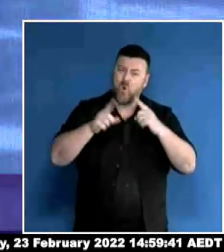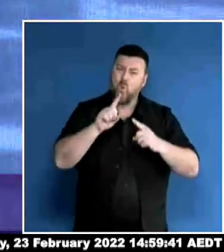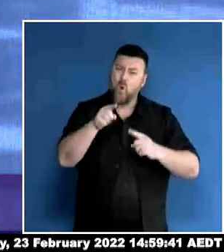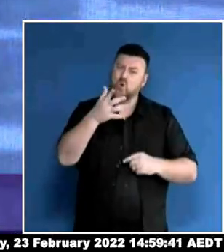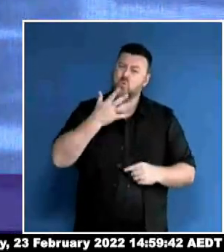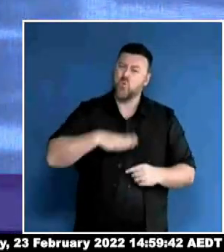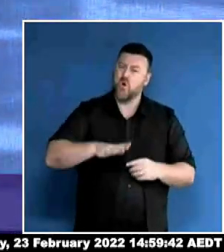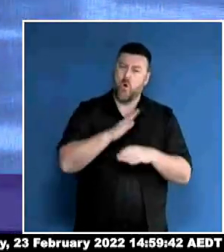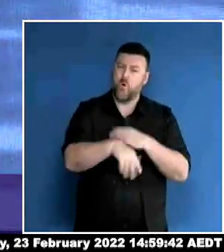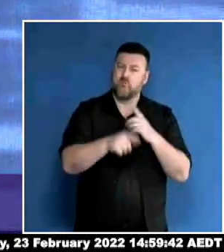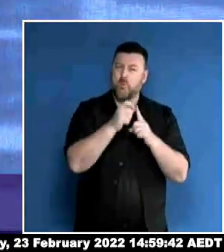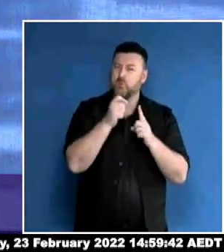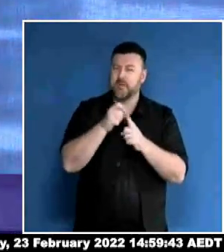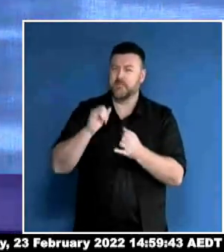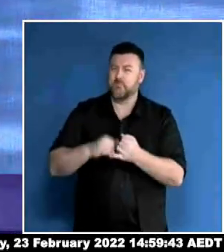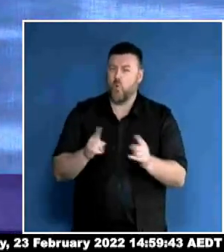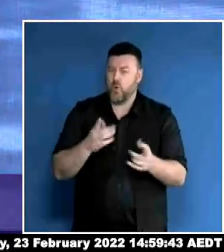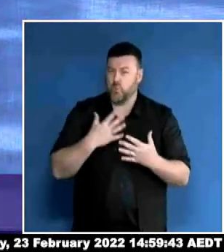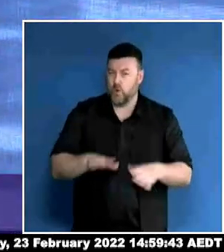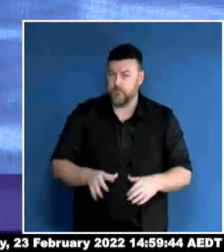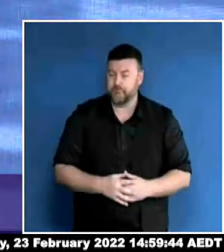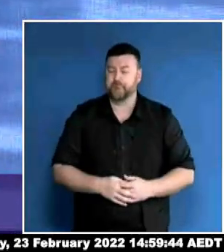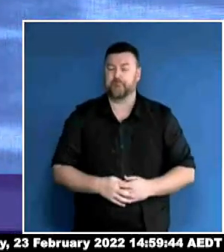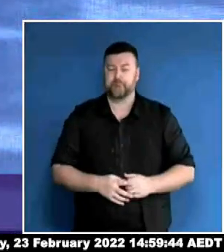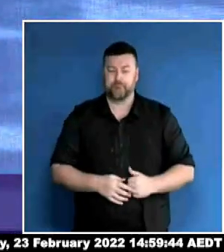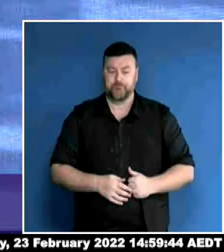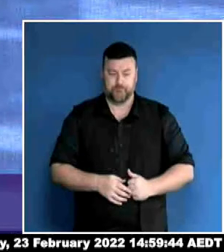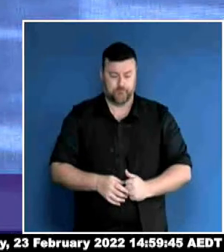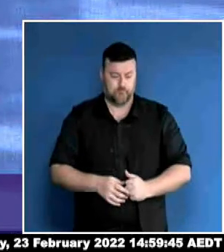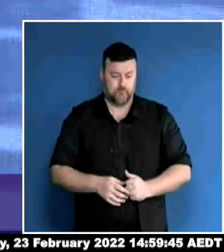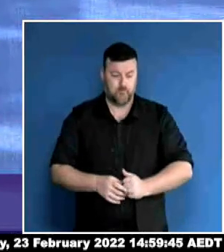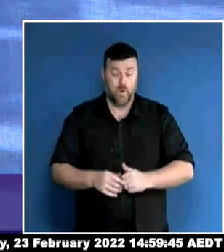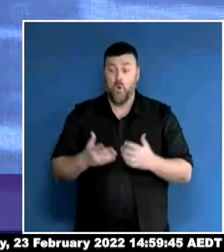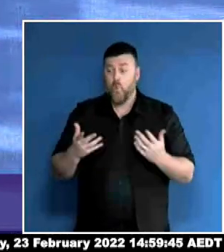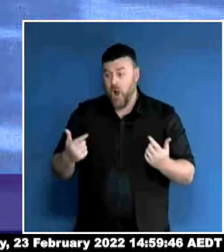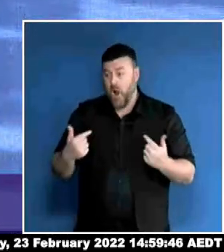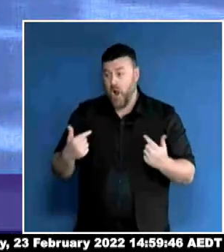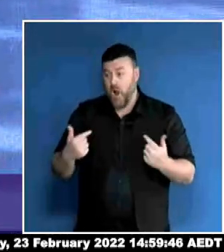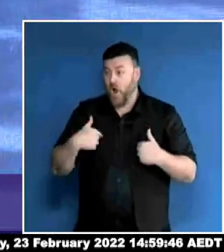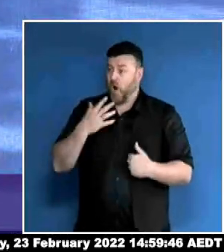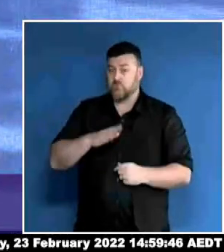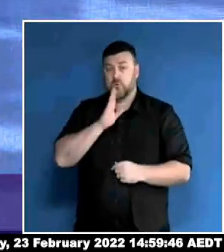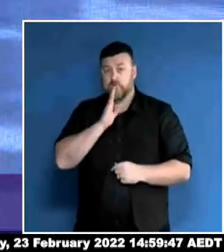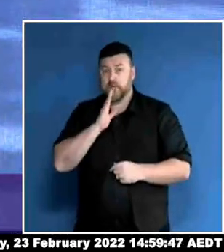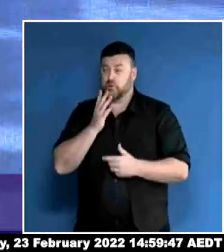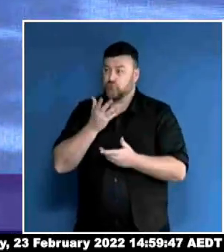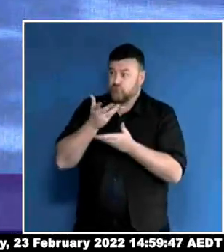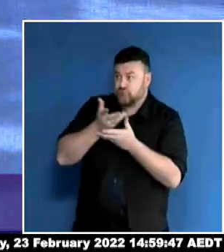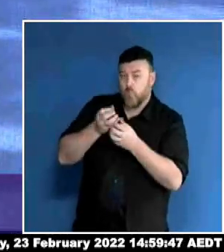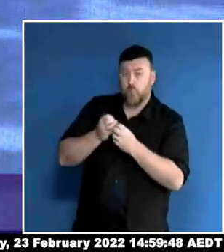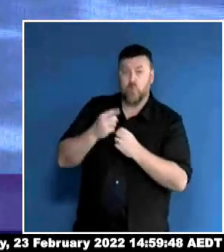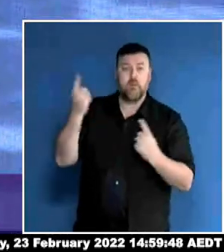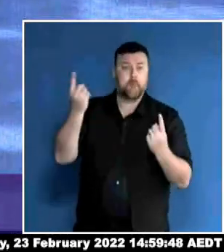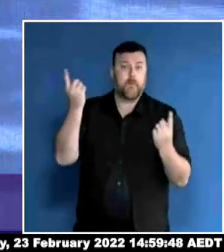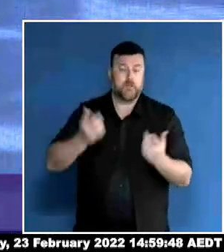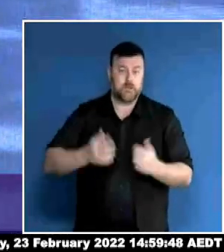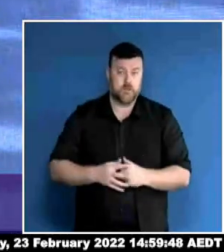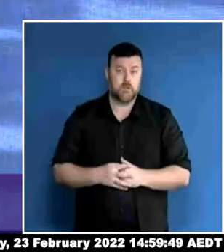I wanted to speak to someone, like, confidential and have them to help resolve